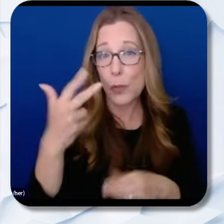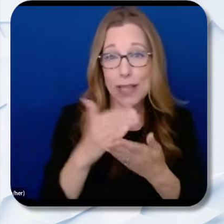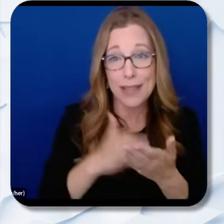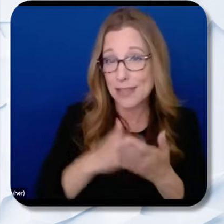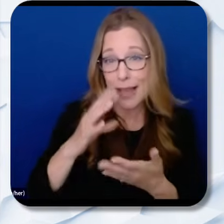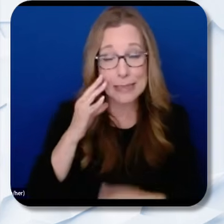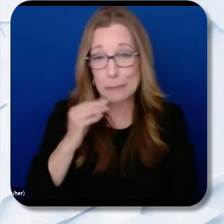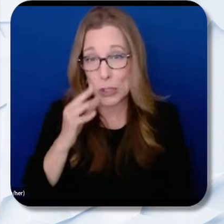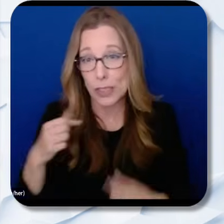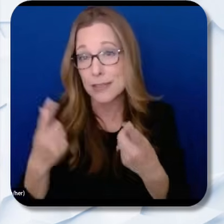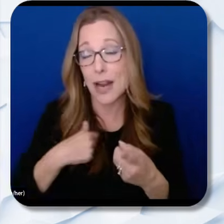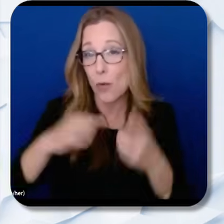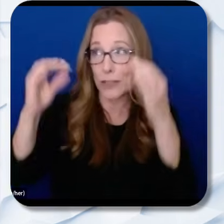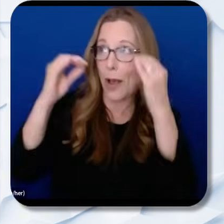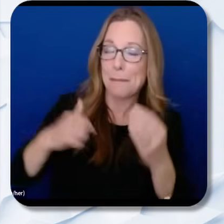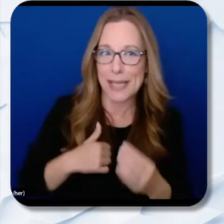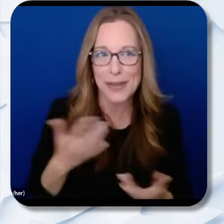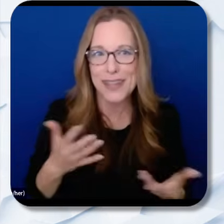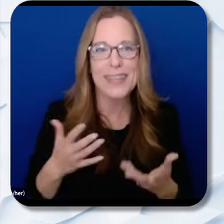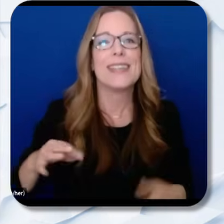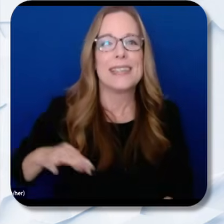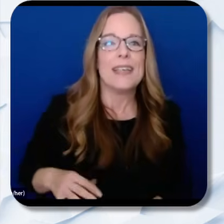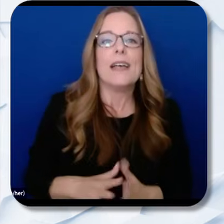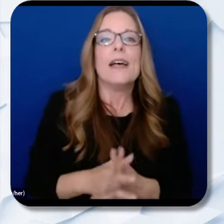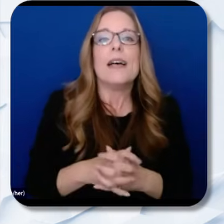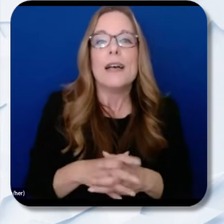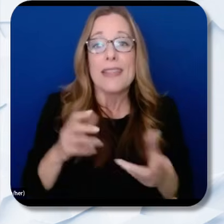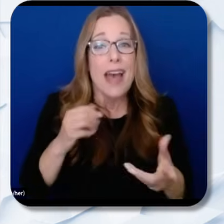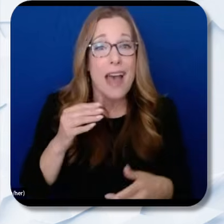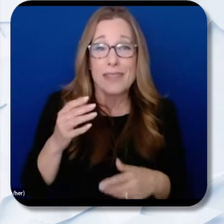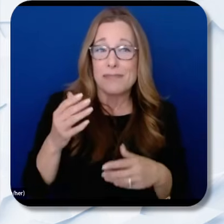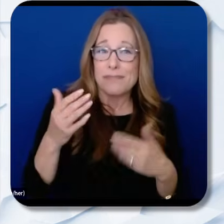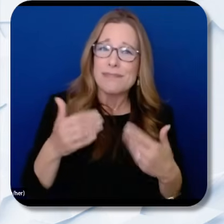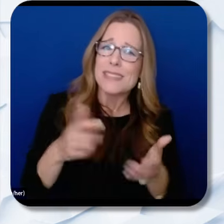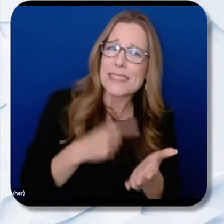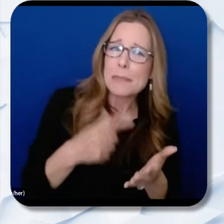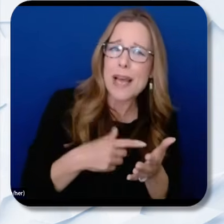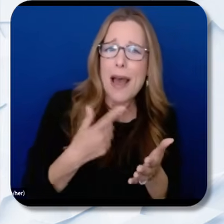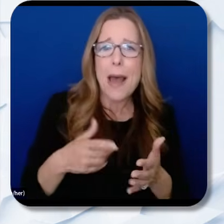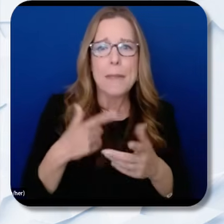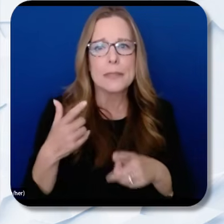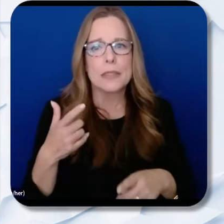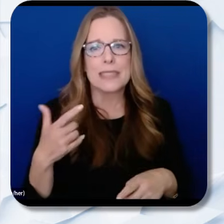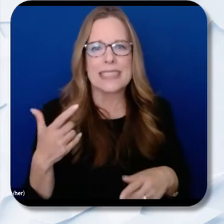Many young people are not comfortable coming forward. I'm really glad that I did, because asking for help was the only way